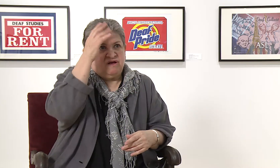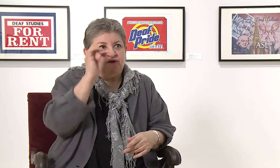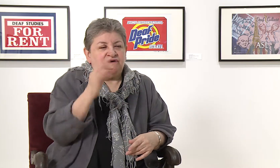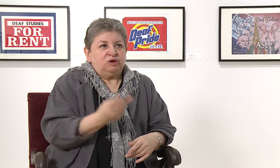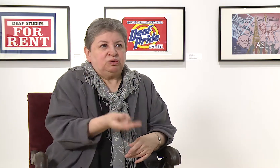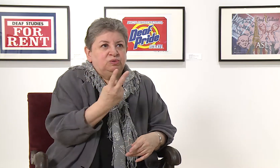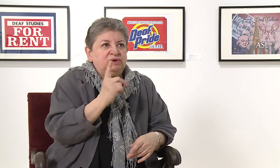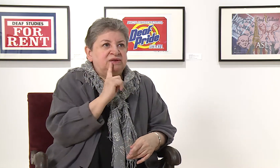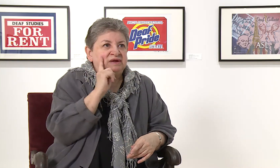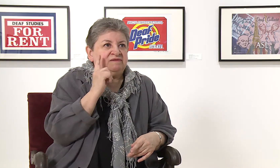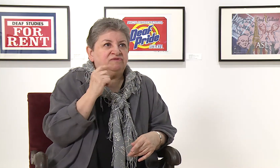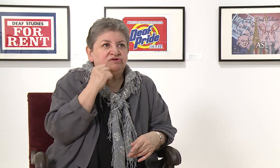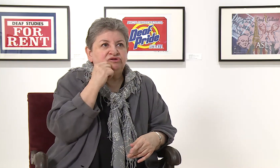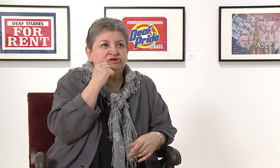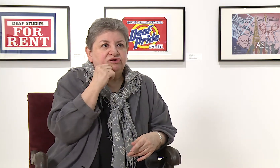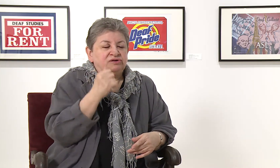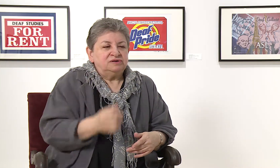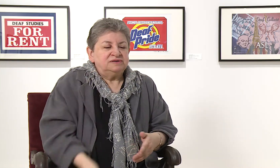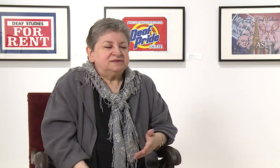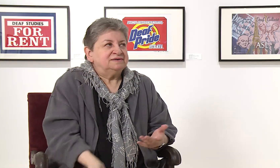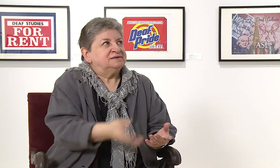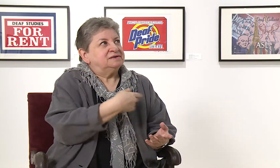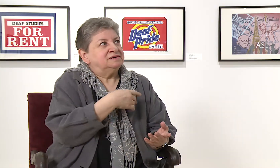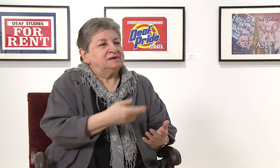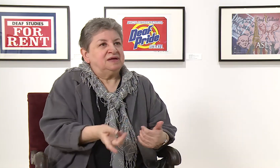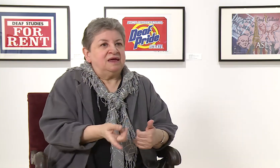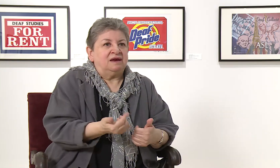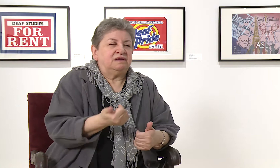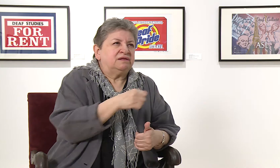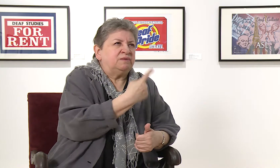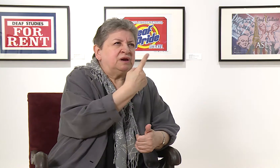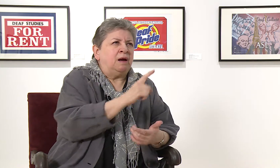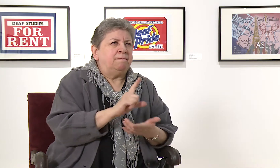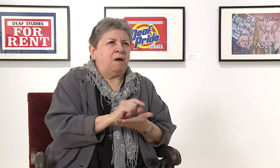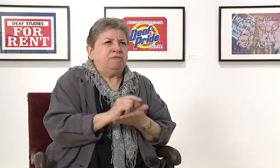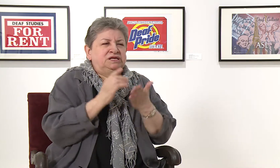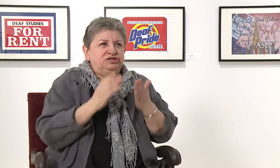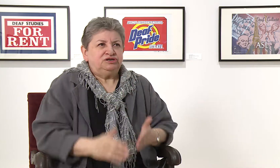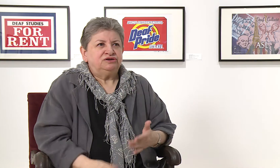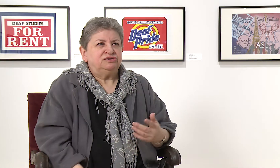And I found out he's the father of two deaf girls.